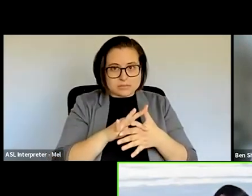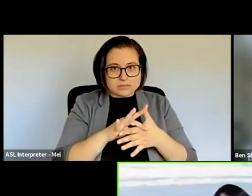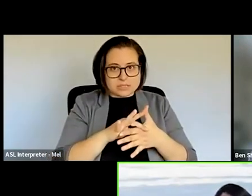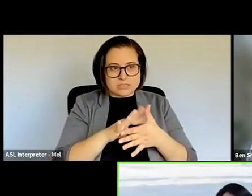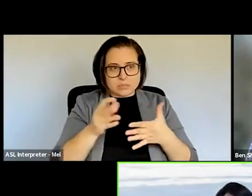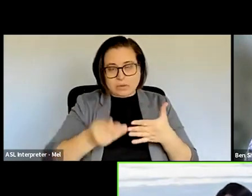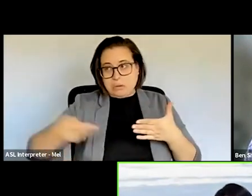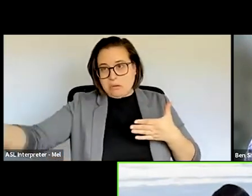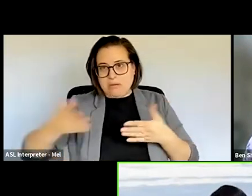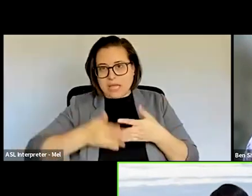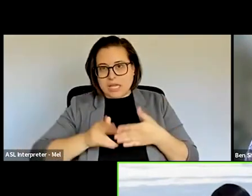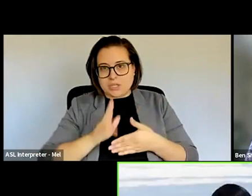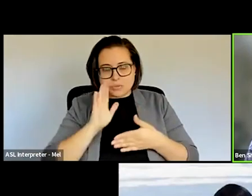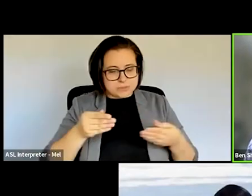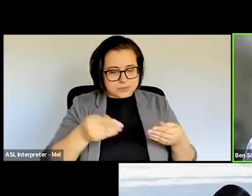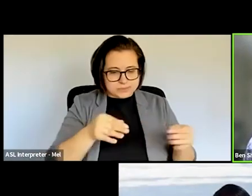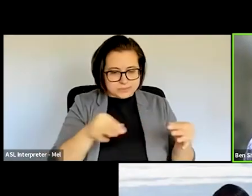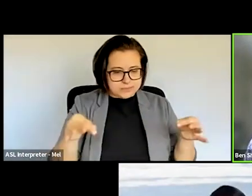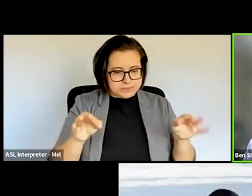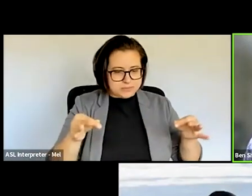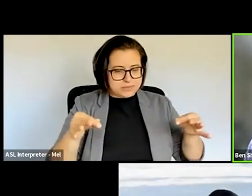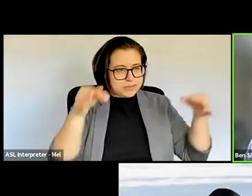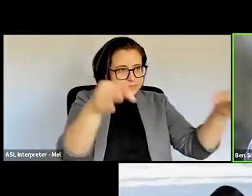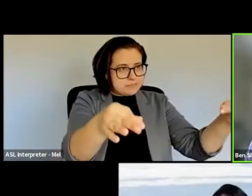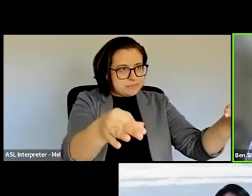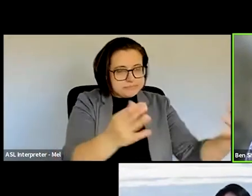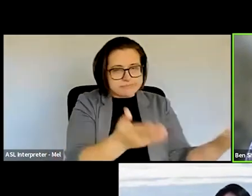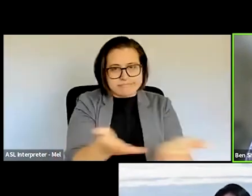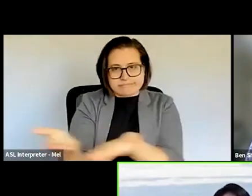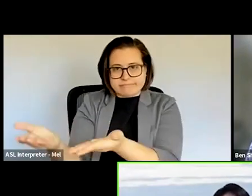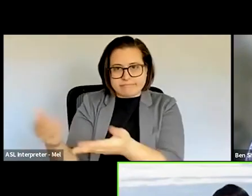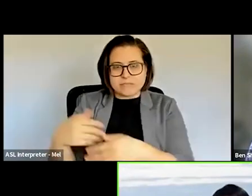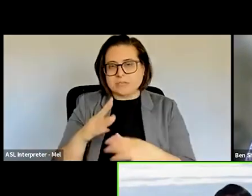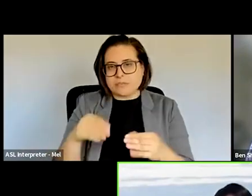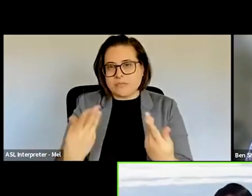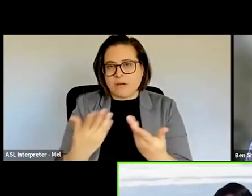in better language, okay and they can provide this information in a much more fluent way.